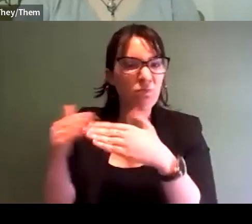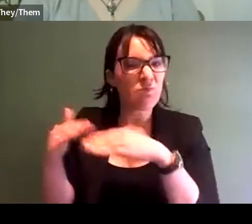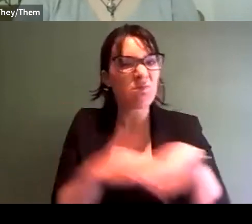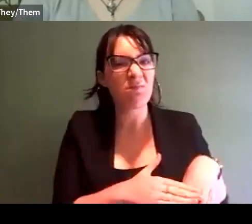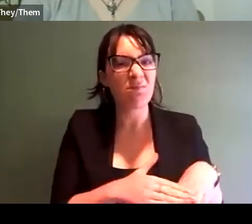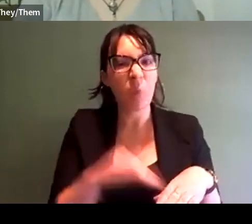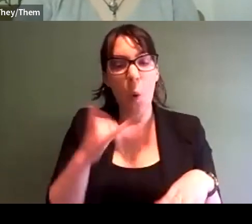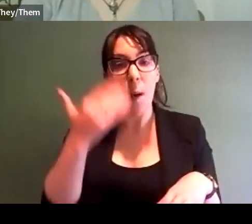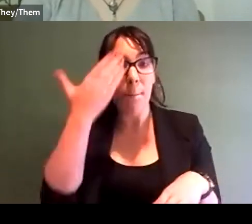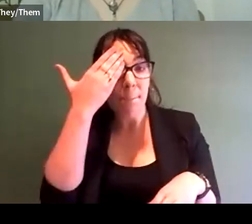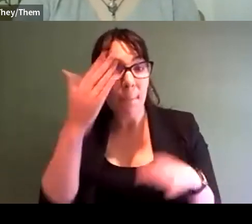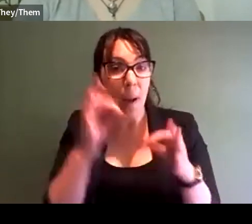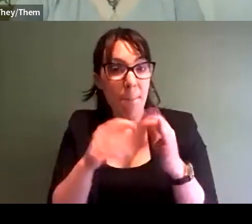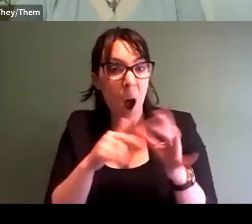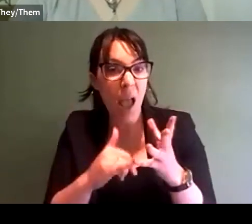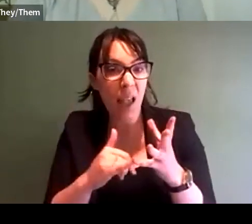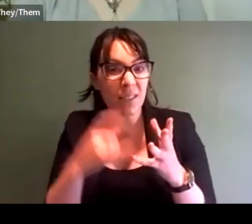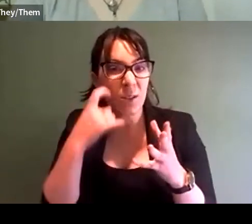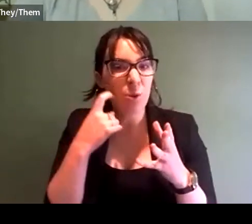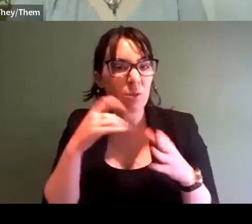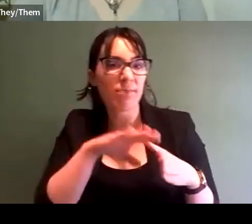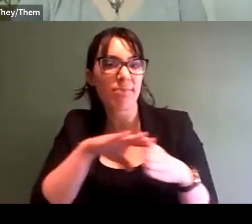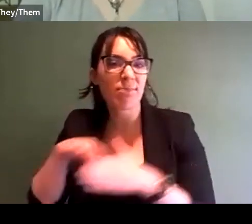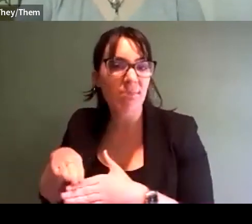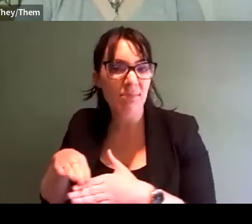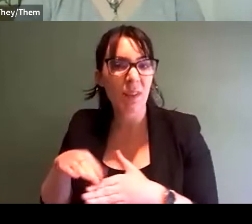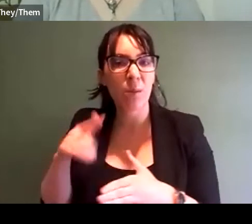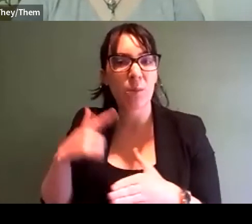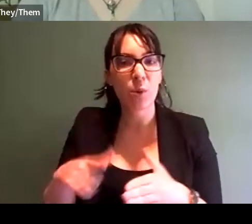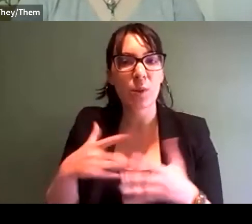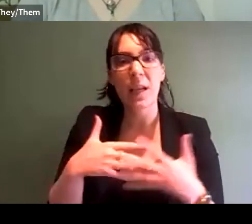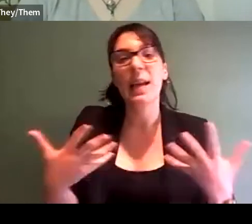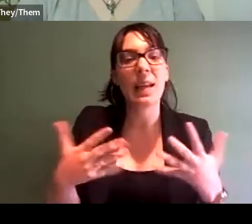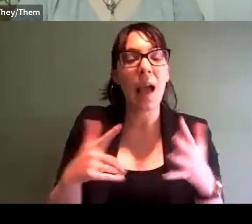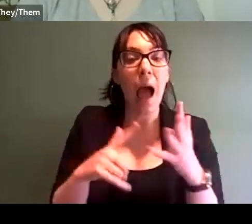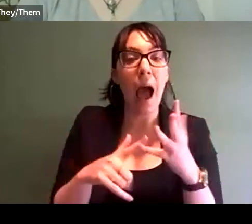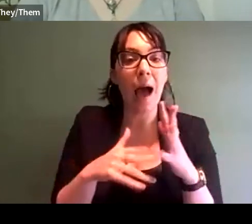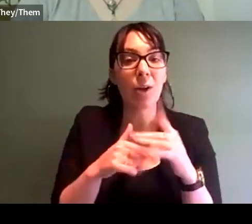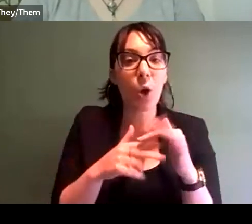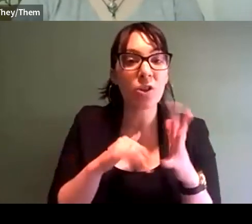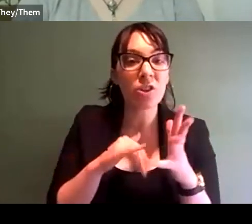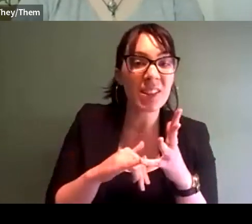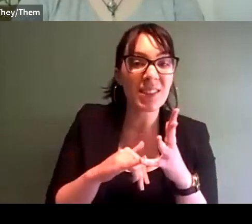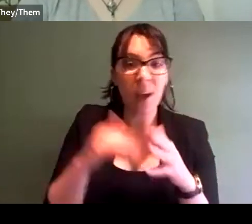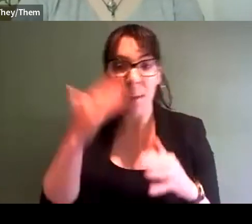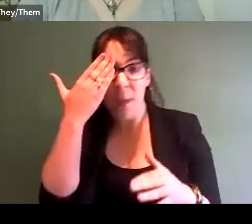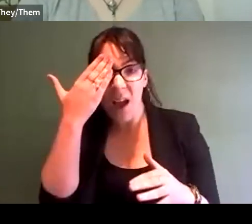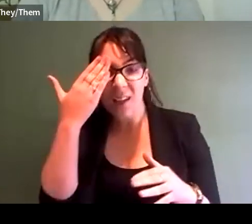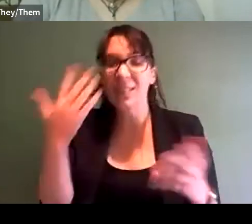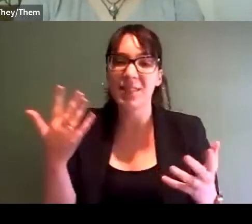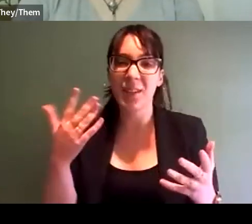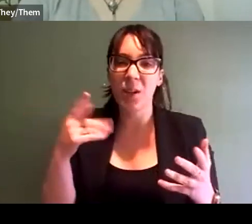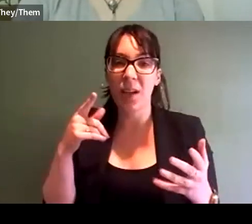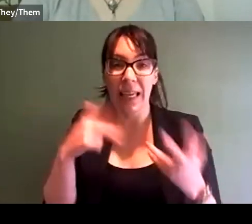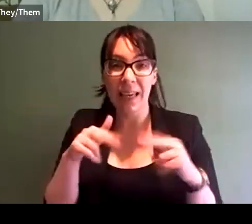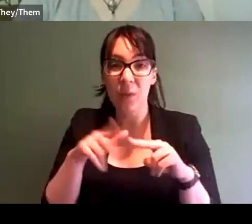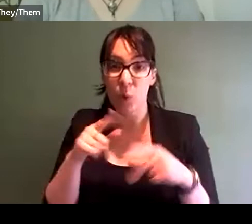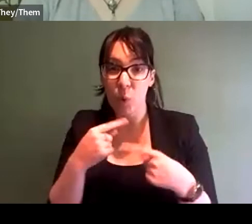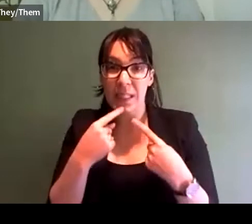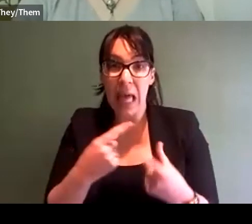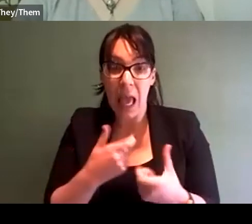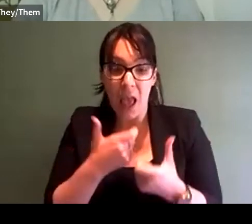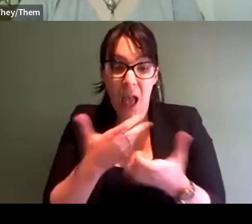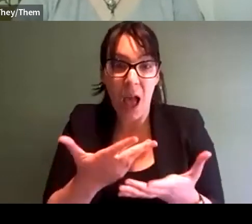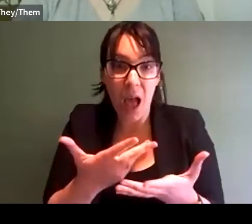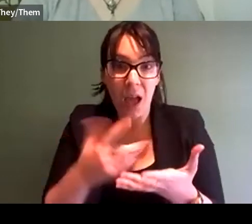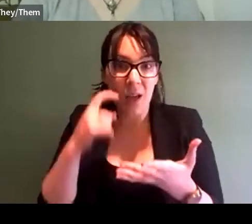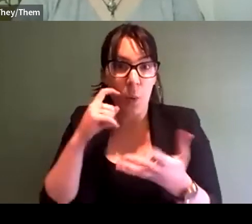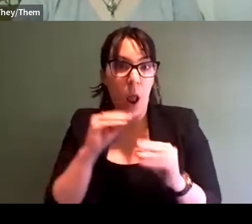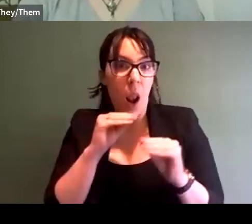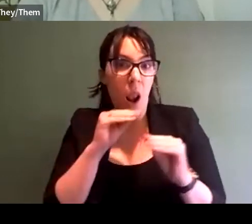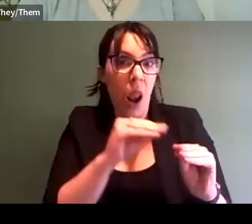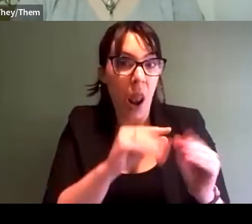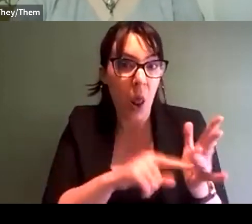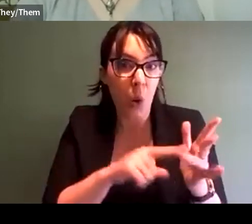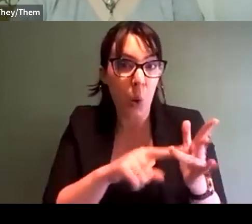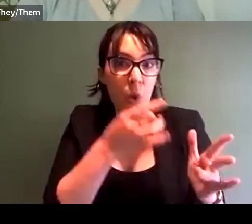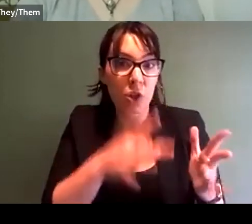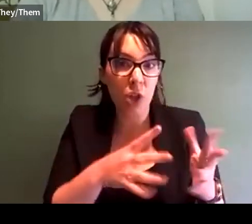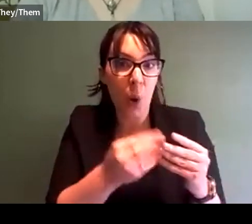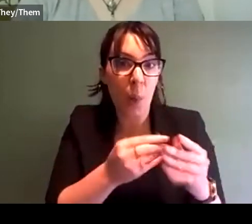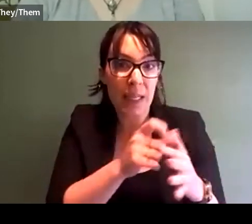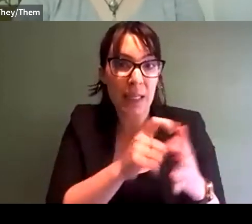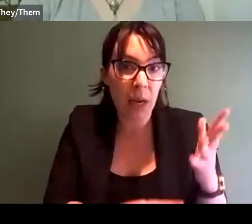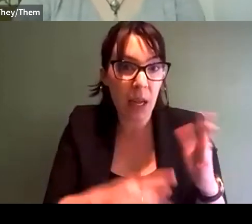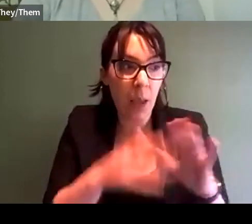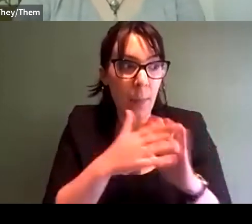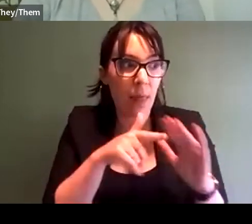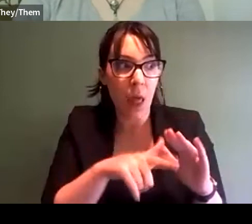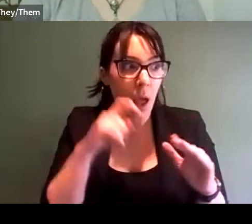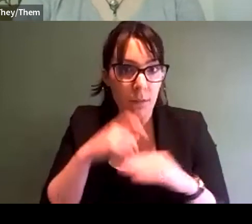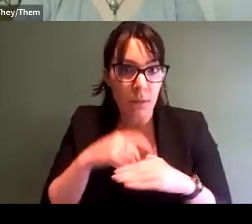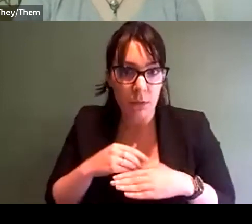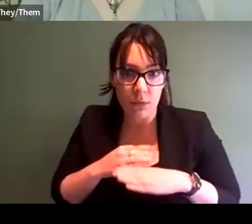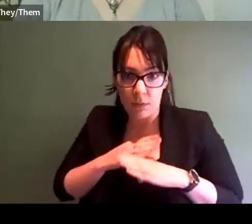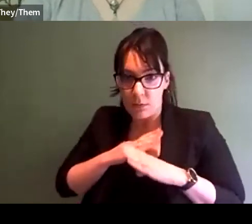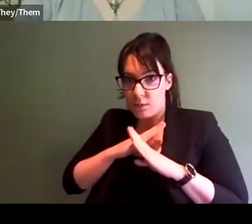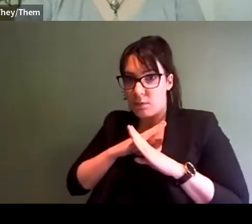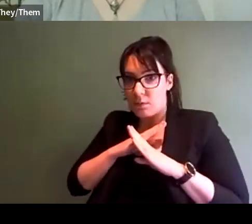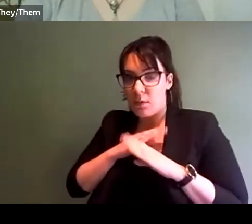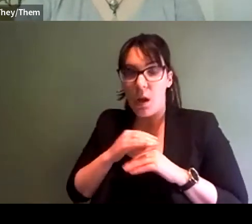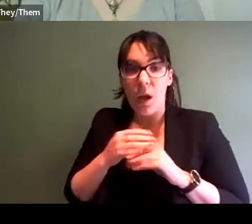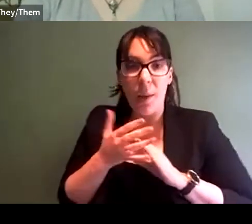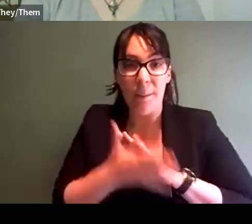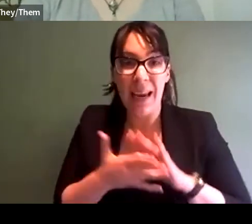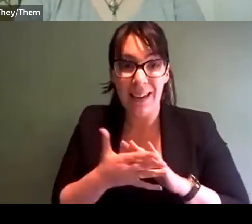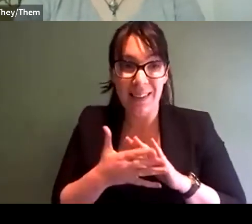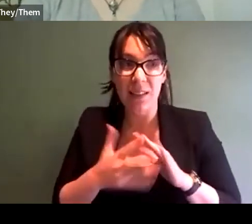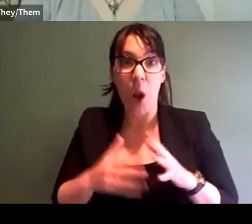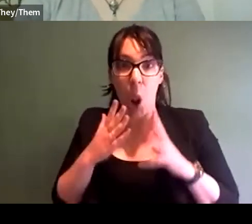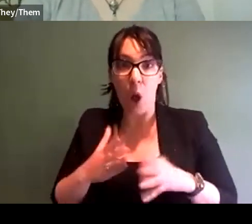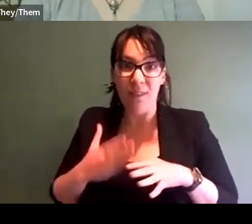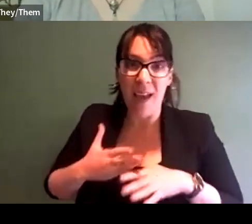Because, you know, any unconscious biases you have about disability will be taught to your child who has a disability and then they'll grow up, grow up within those confines of these biases that you have, and it takes a lot to unpack those, especially